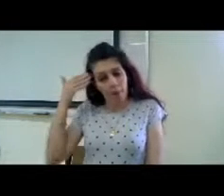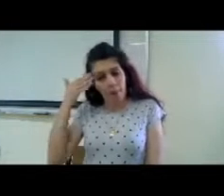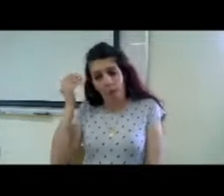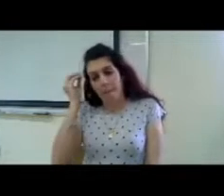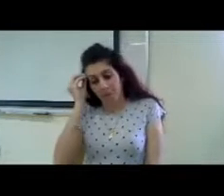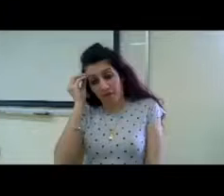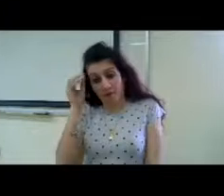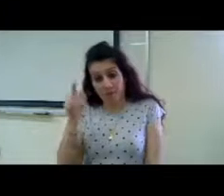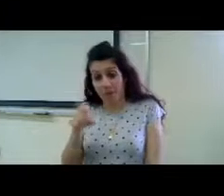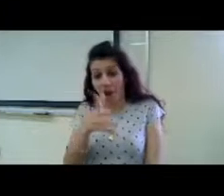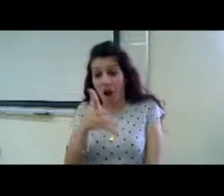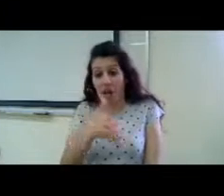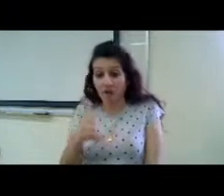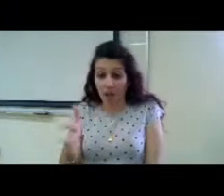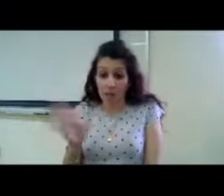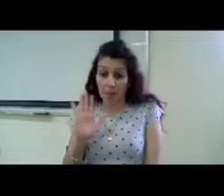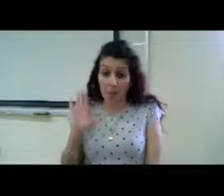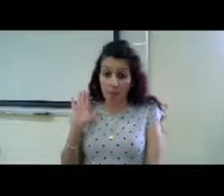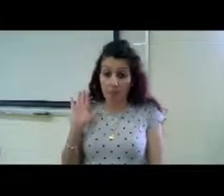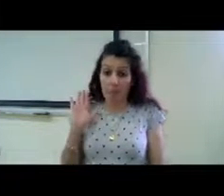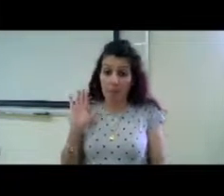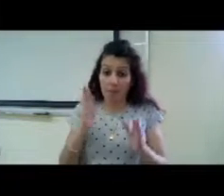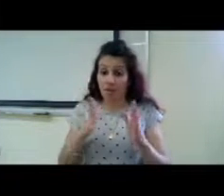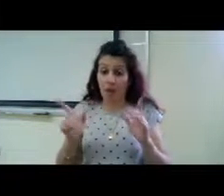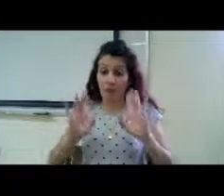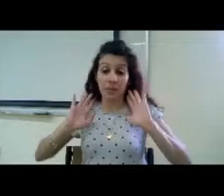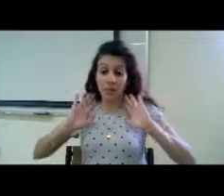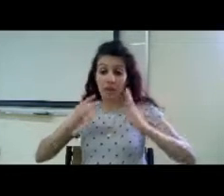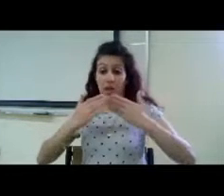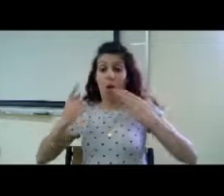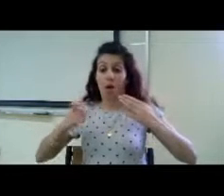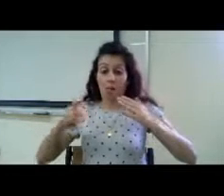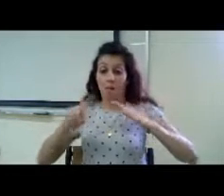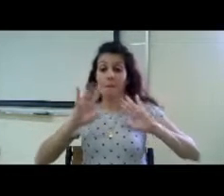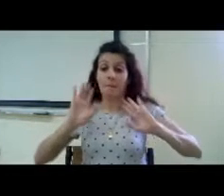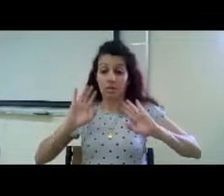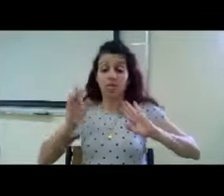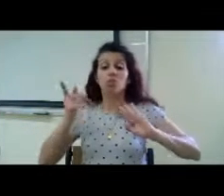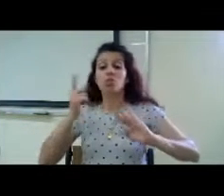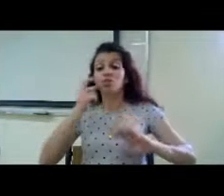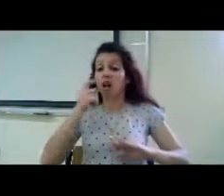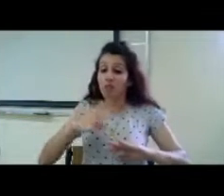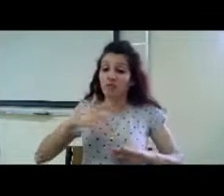countries it's been found that females in particular are the ones who've taken